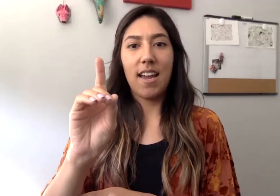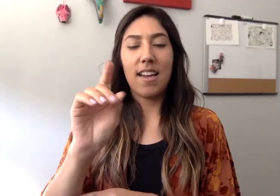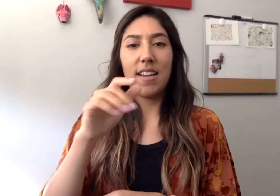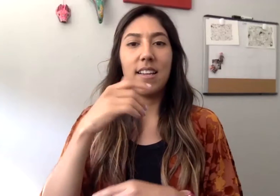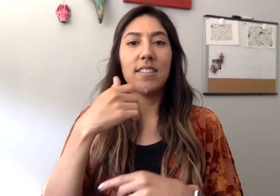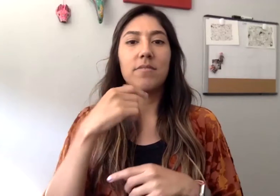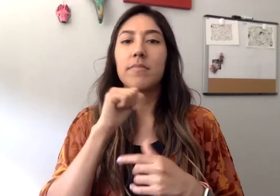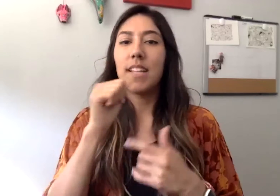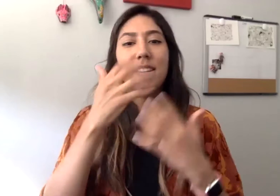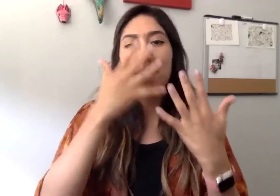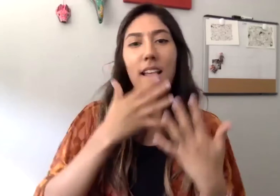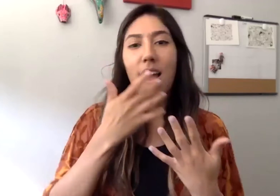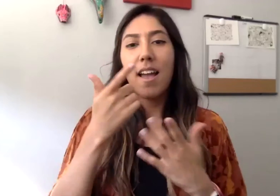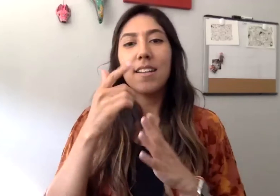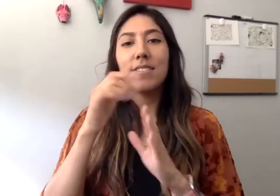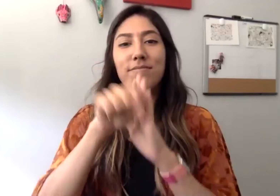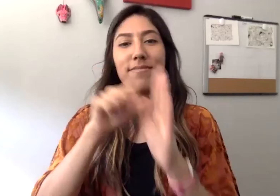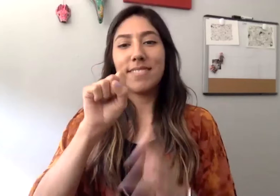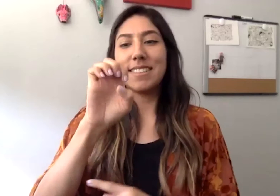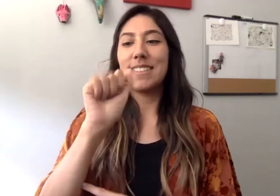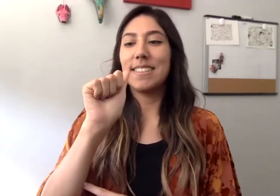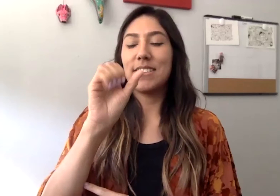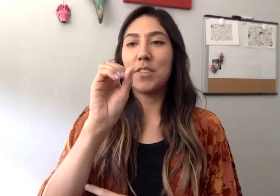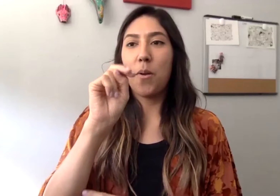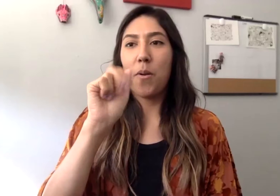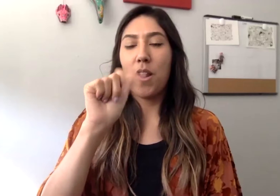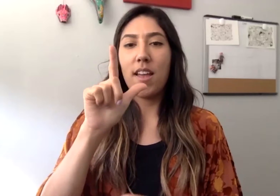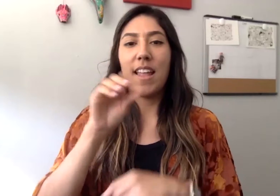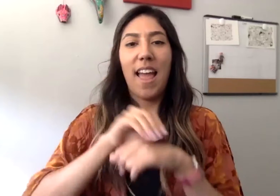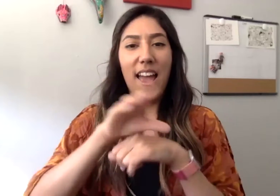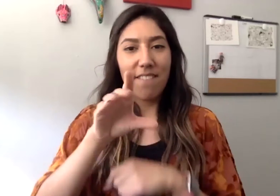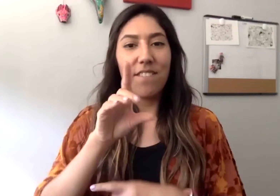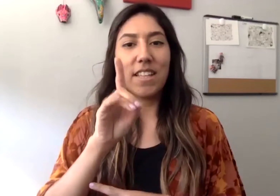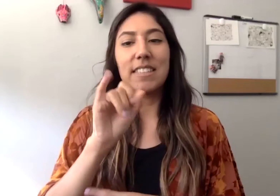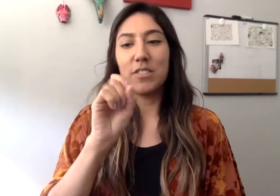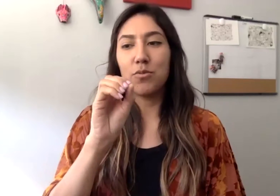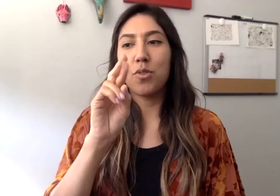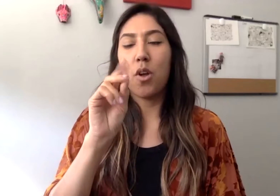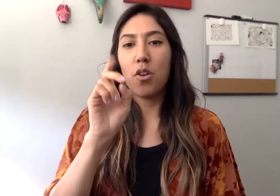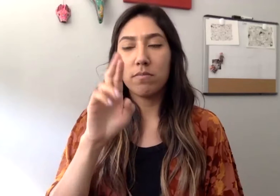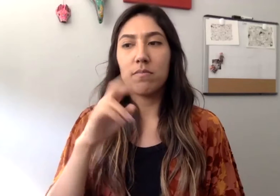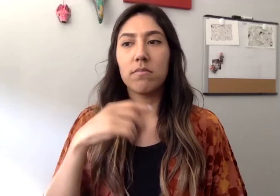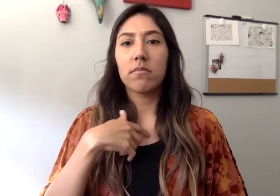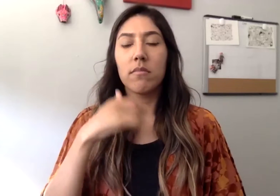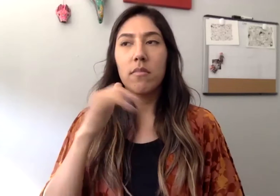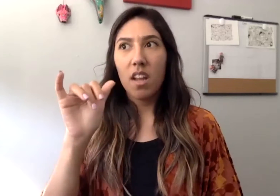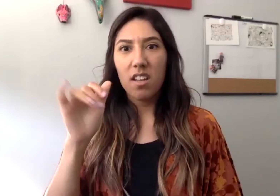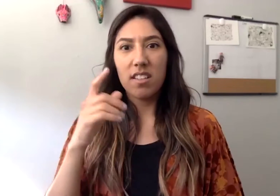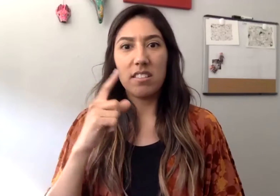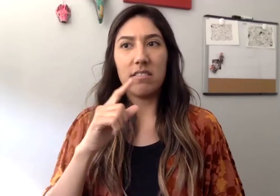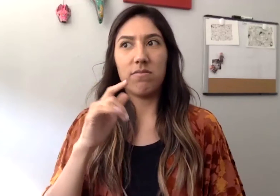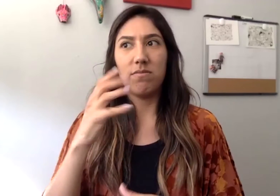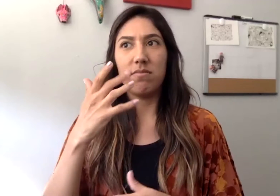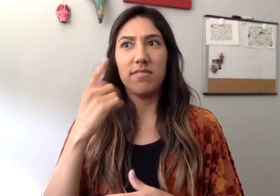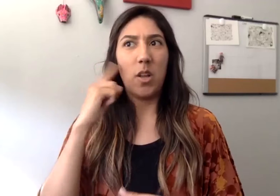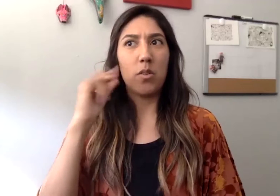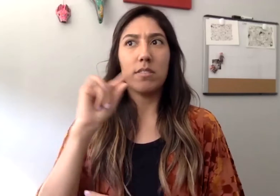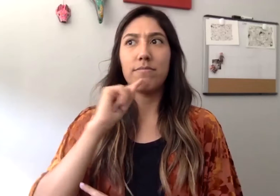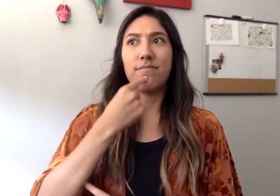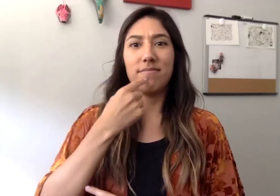Affective Disorder (SAD) which was more than just feeling blue or feeling down and out, it was something